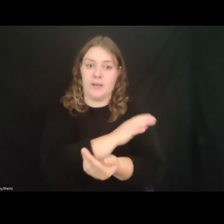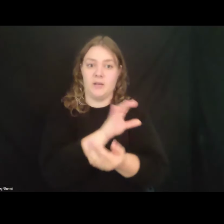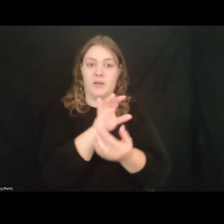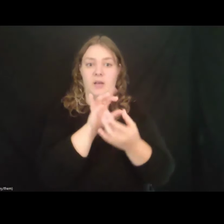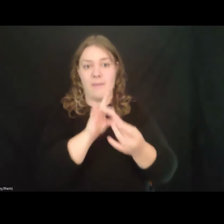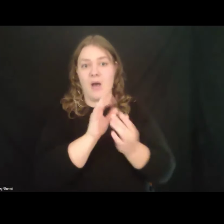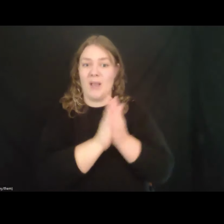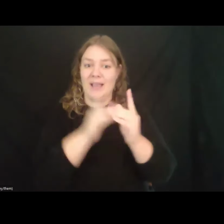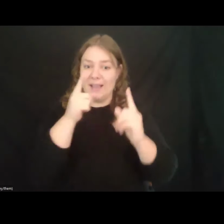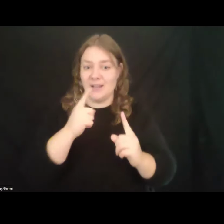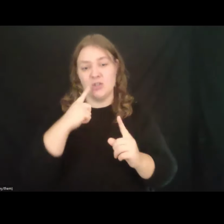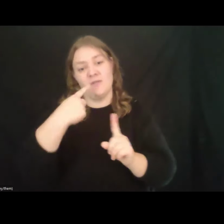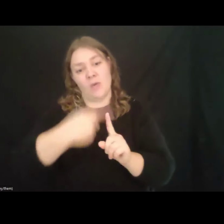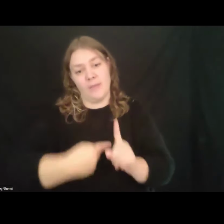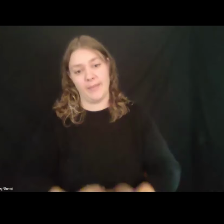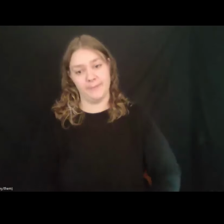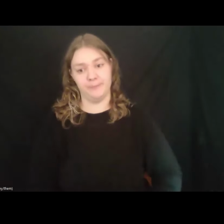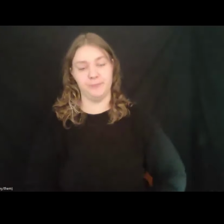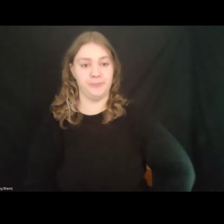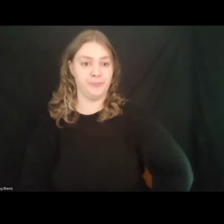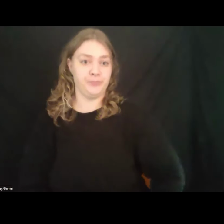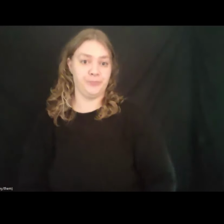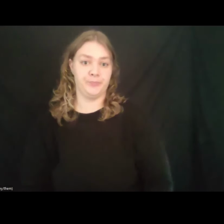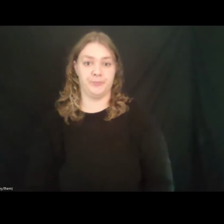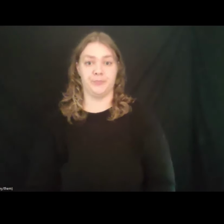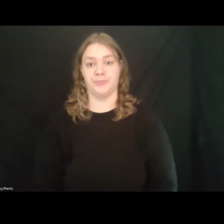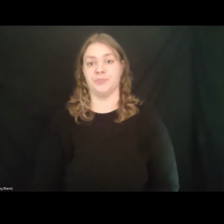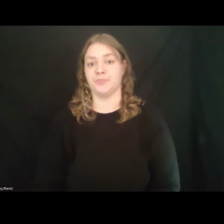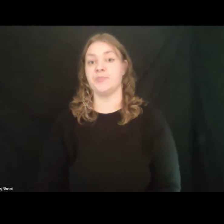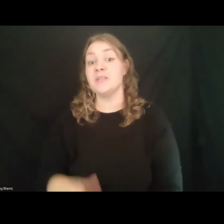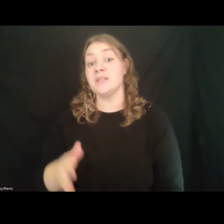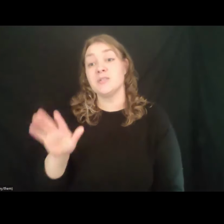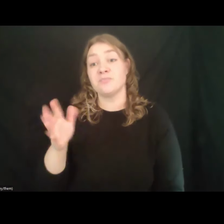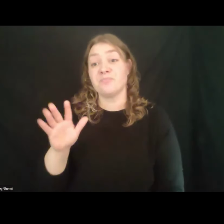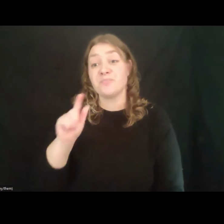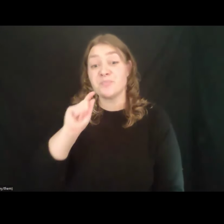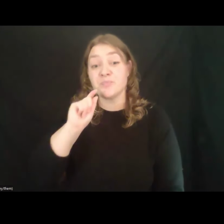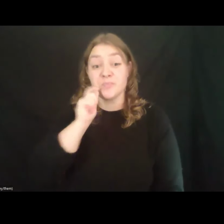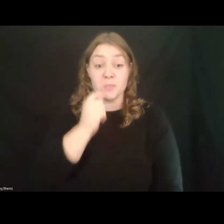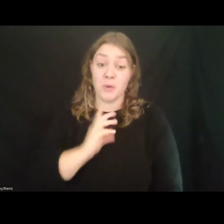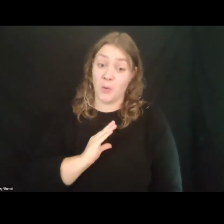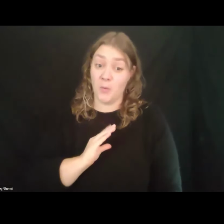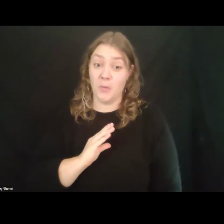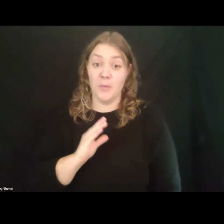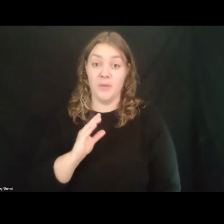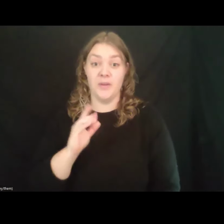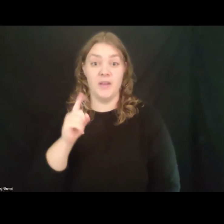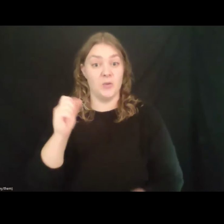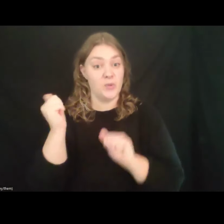most yeah and it's it's pretty cool because we all we all celebrate cultural celebrations